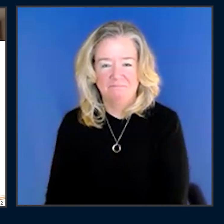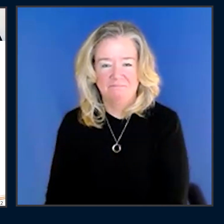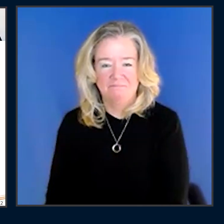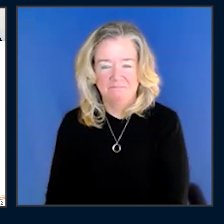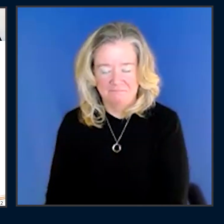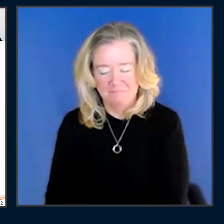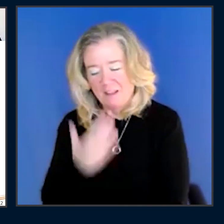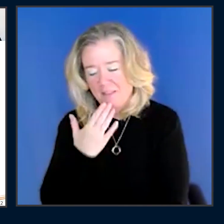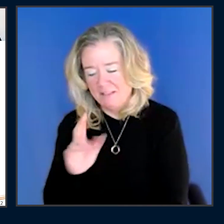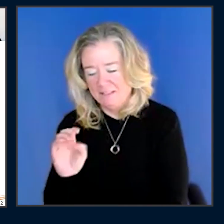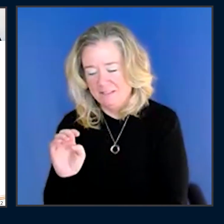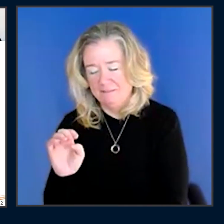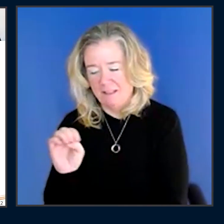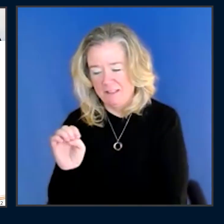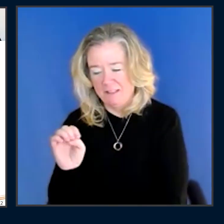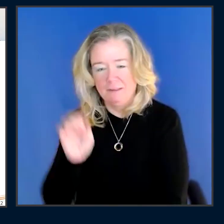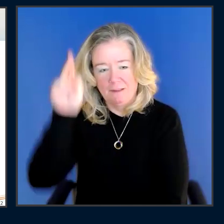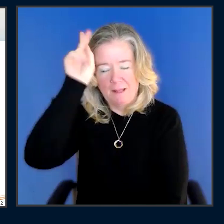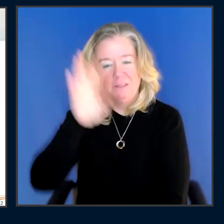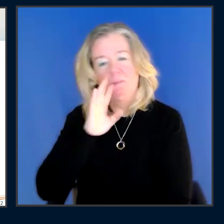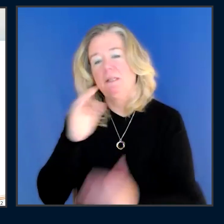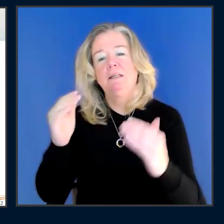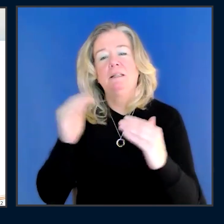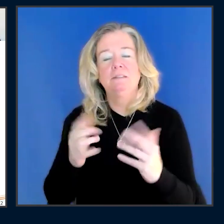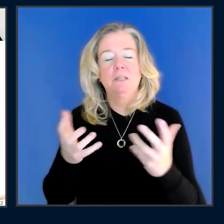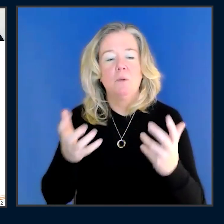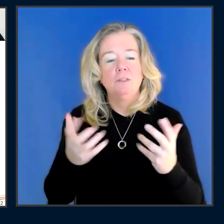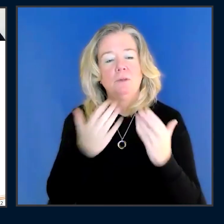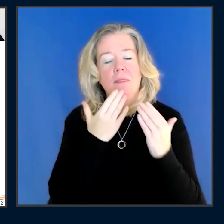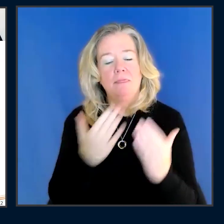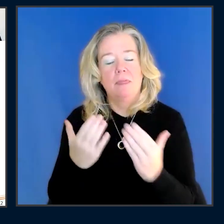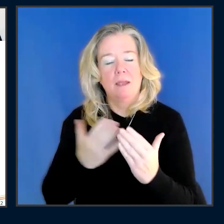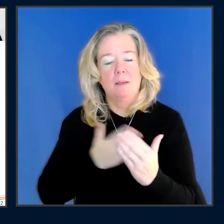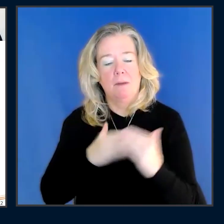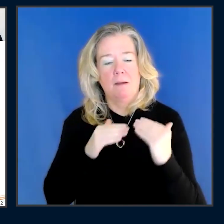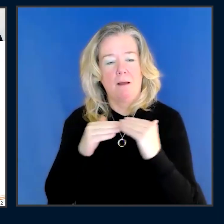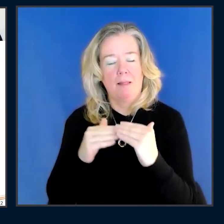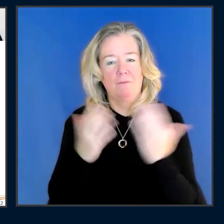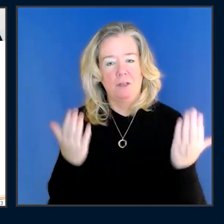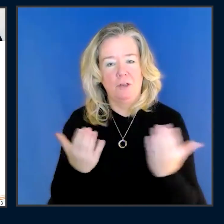KELLY DUNHAM >> Elizabeth. Next, I just want to thank my colleague for being on this call today.